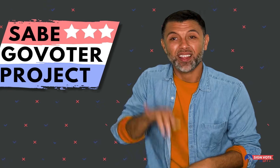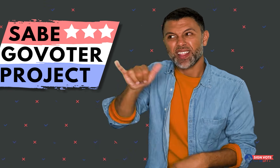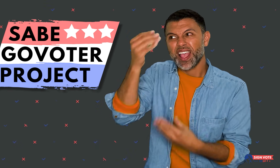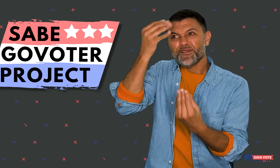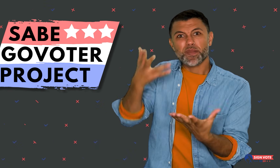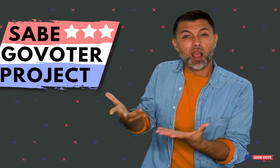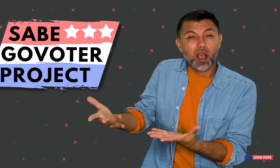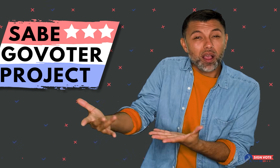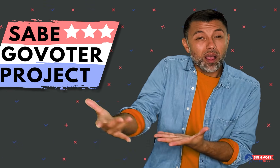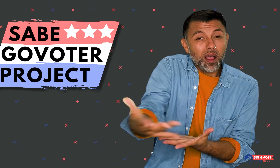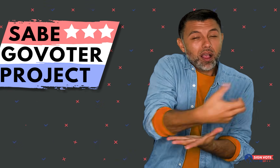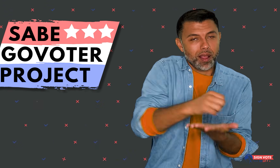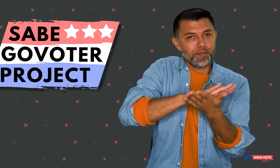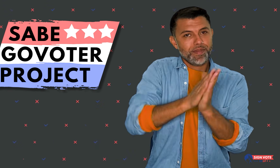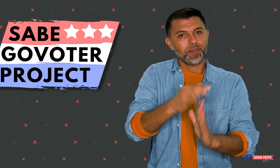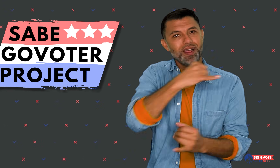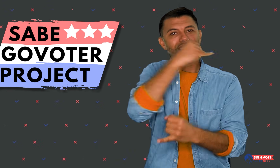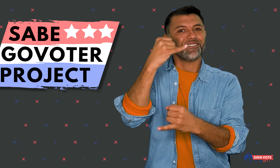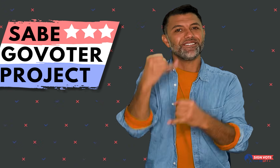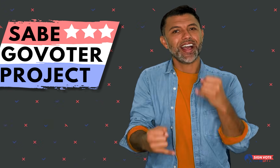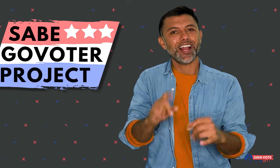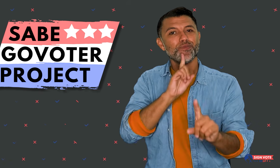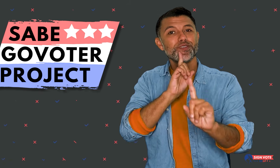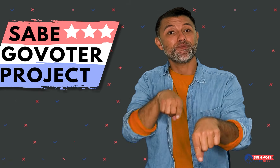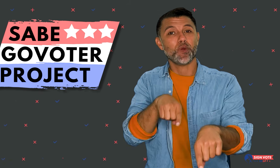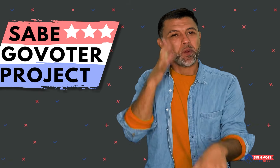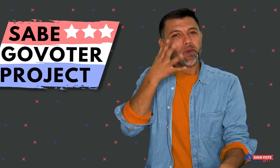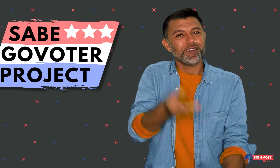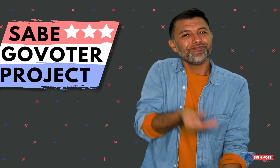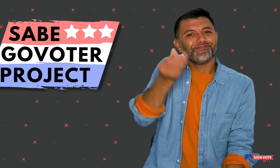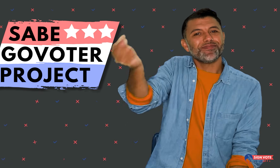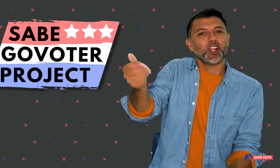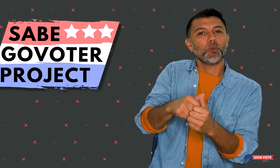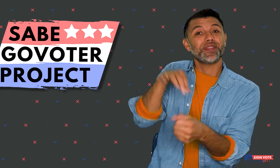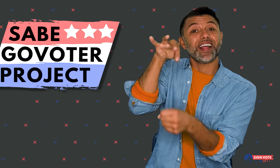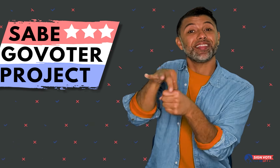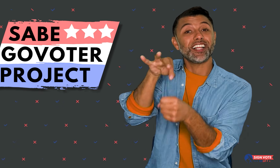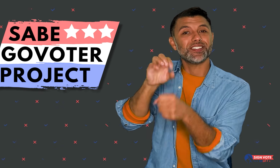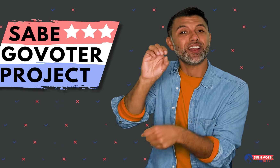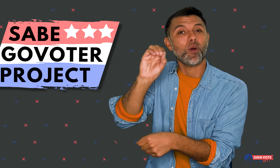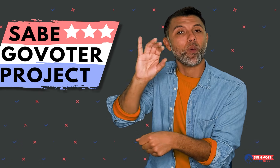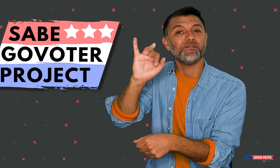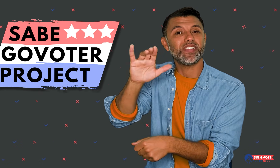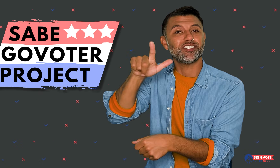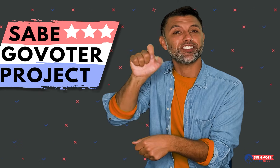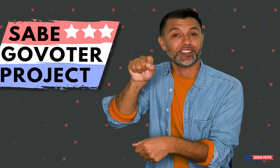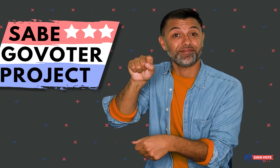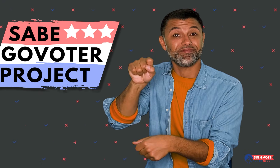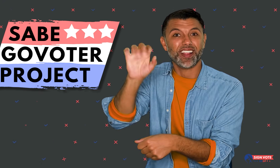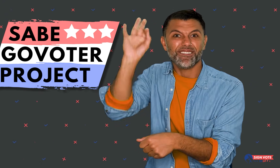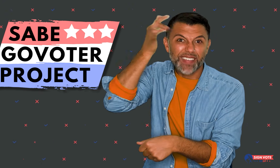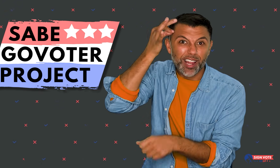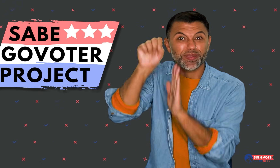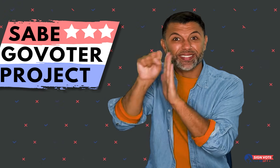They're collecting that information for a final report to share with election officials at the federal,